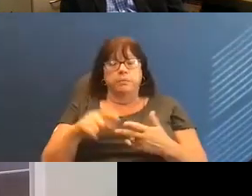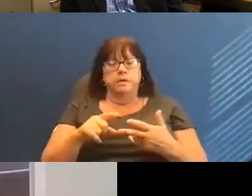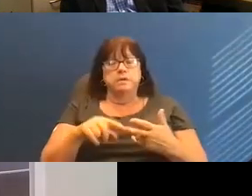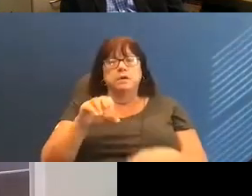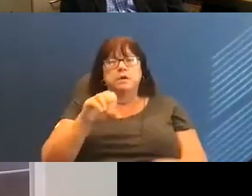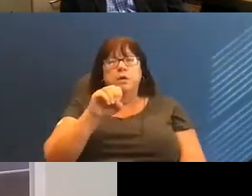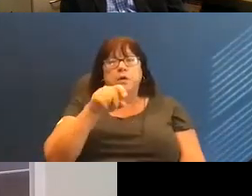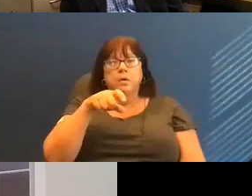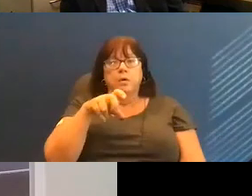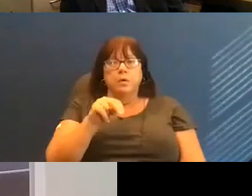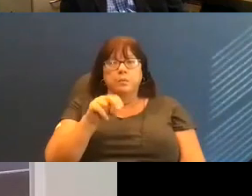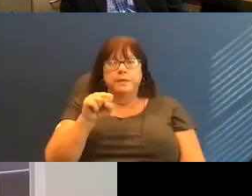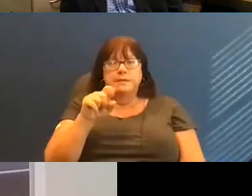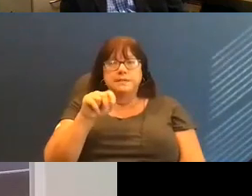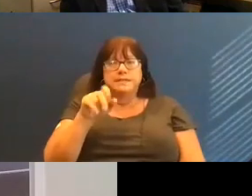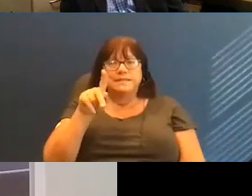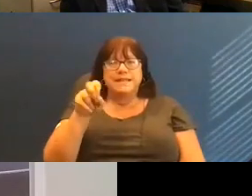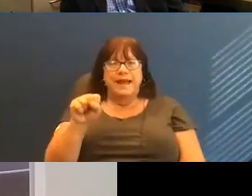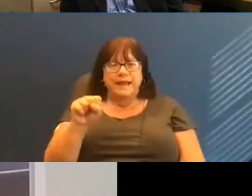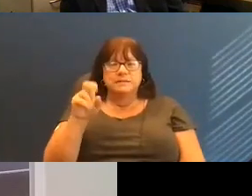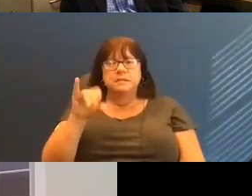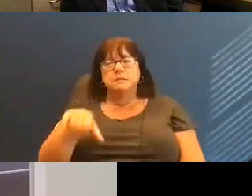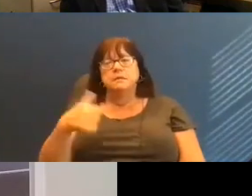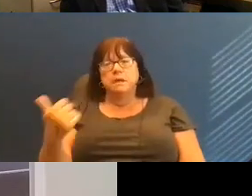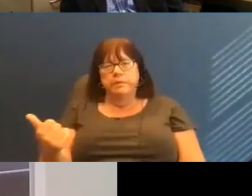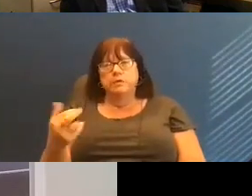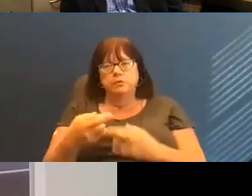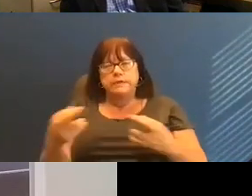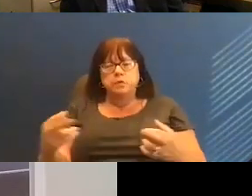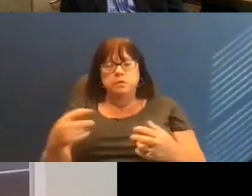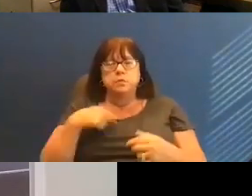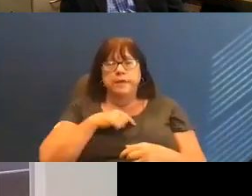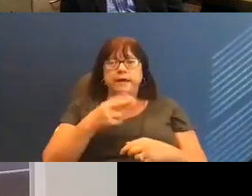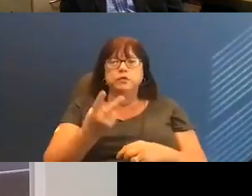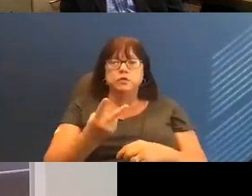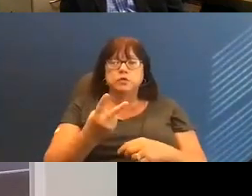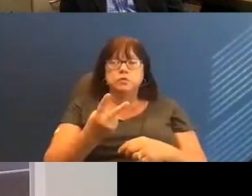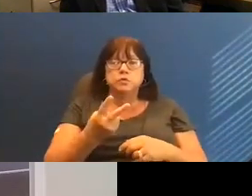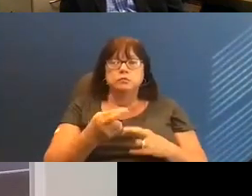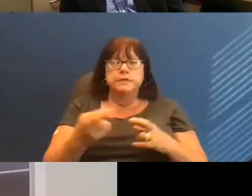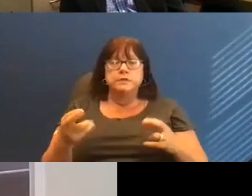two sites on the guide. One's called, let me go back to my, so I'm seeing my presentation,